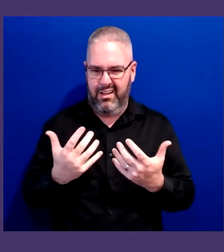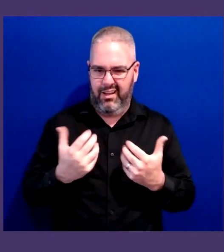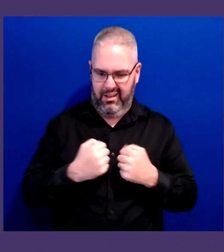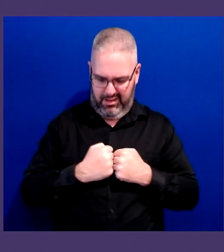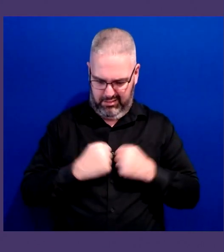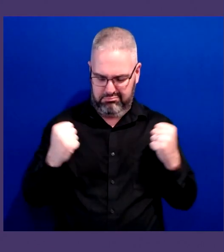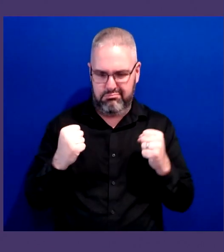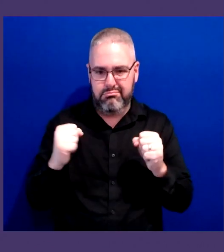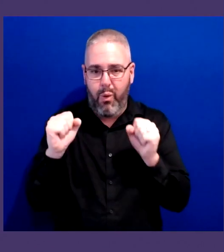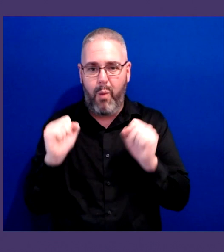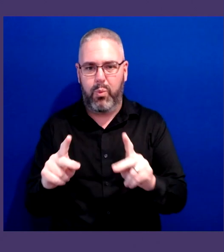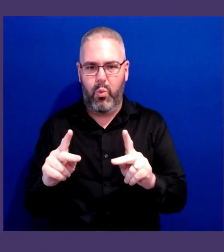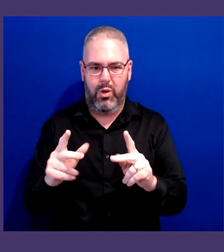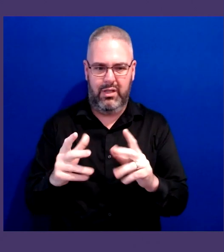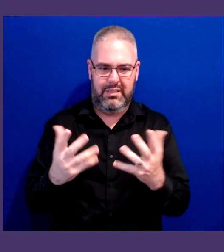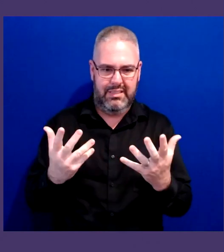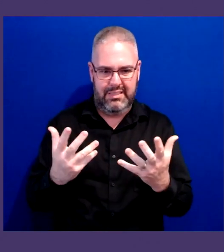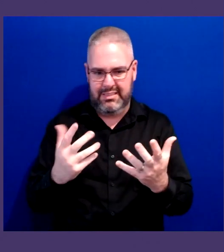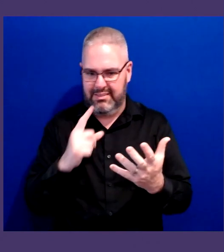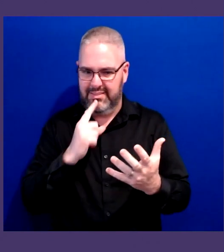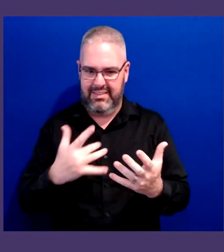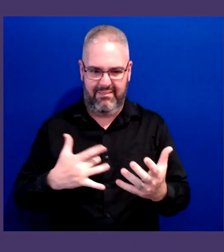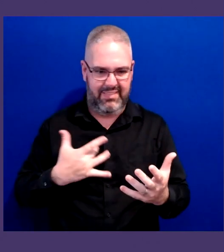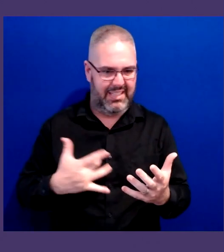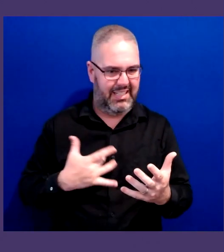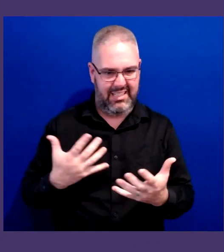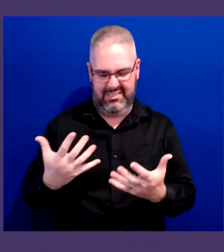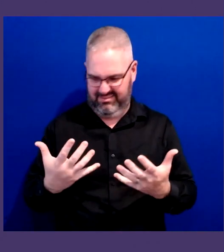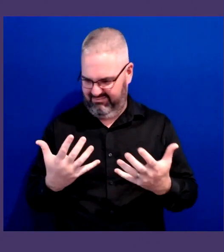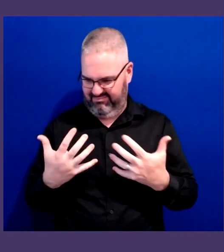''Damn, that feels bad, and it's bad because I'm